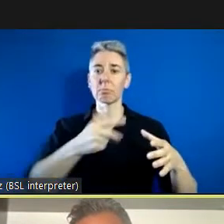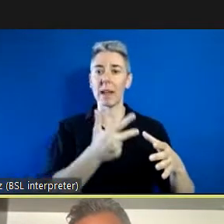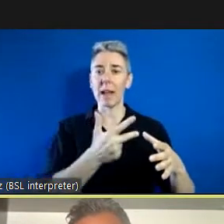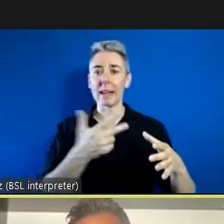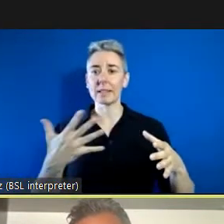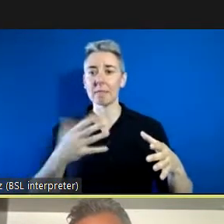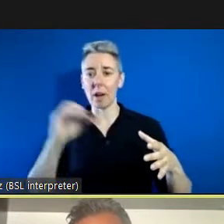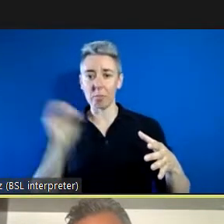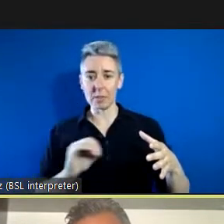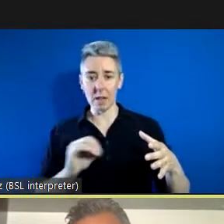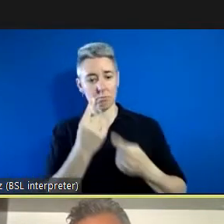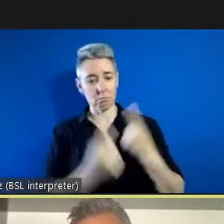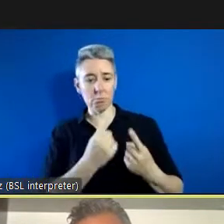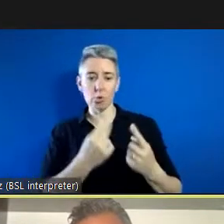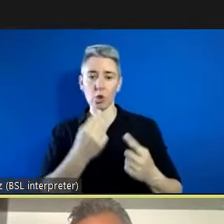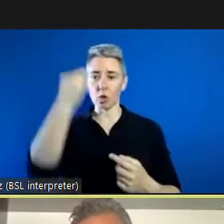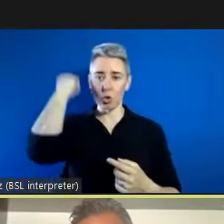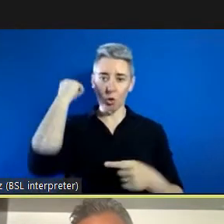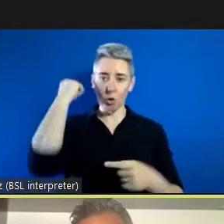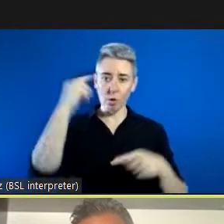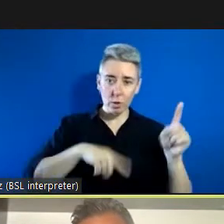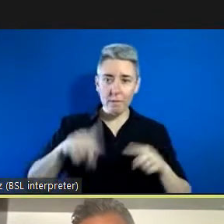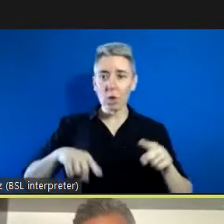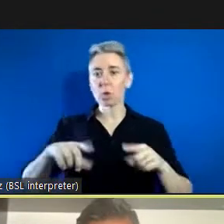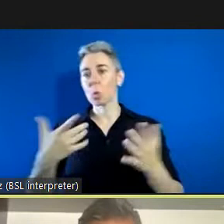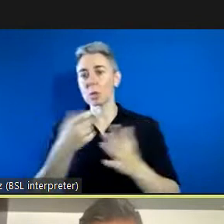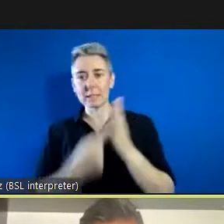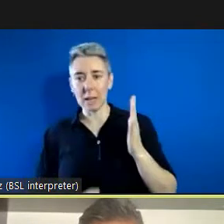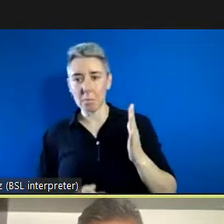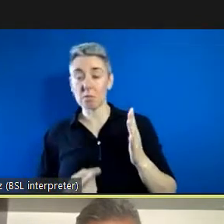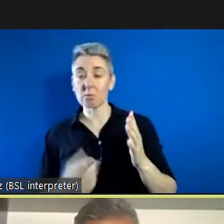neurodiverse or disabled experiences. It's a big team and it's a team that's winning